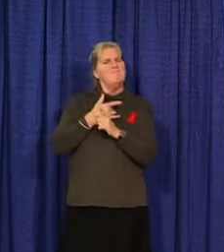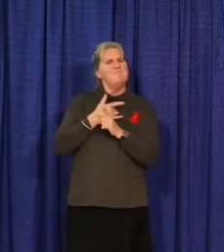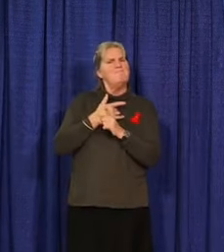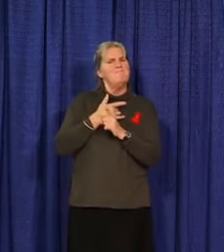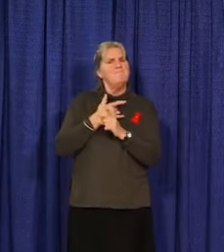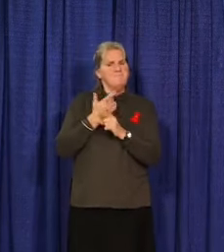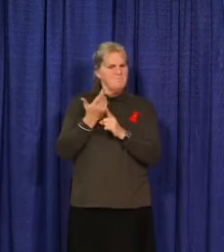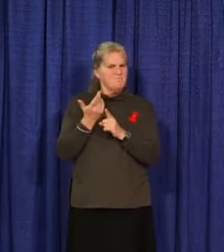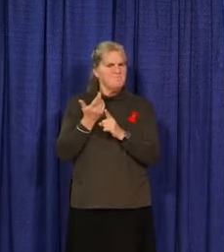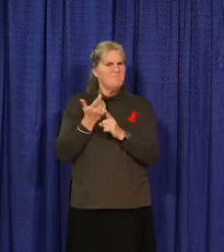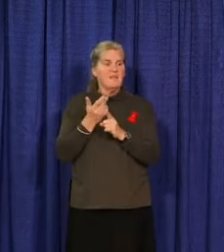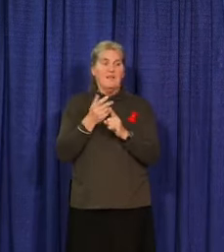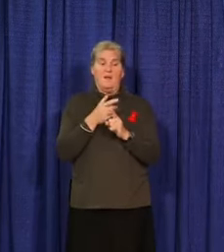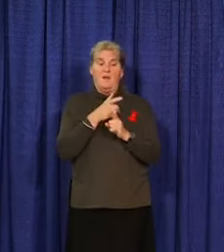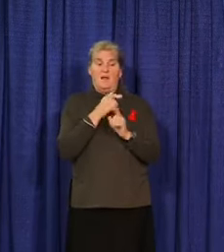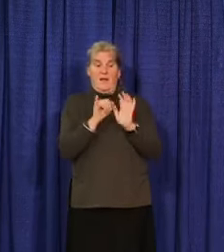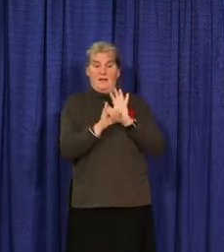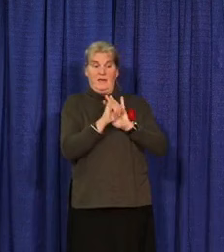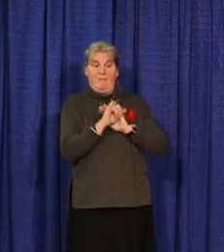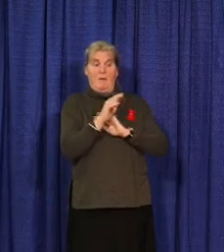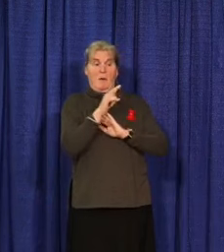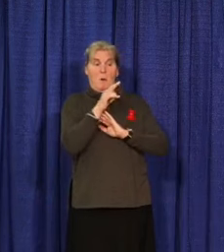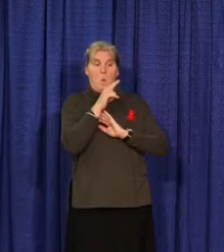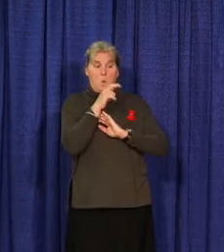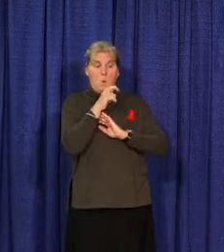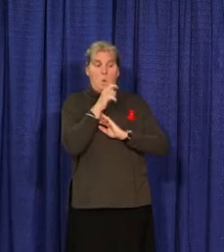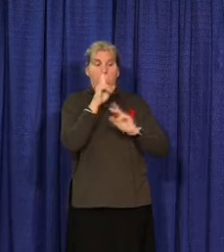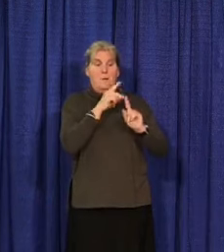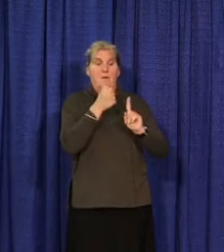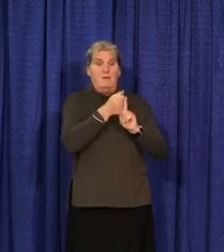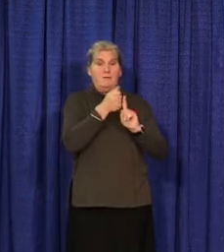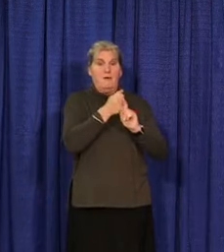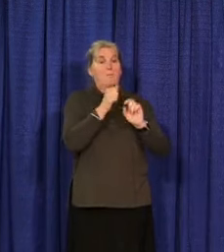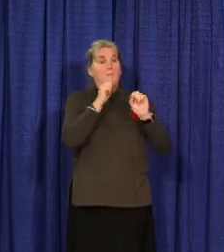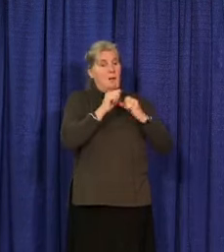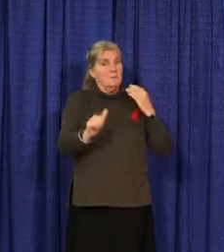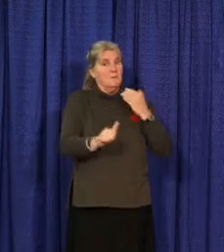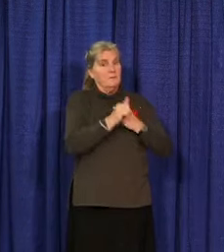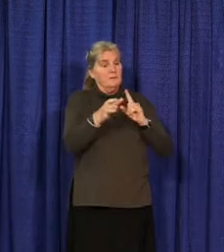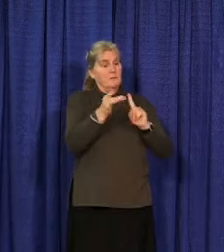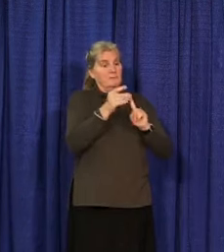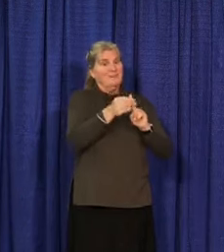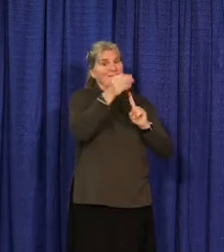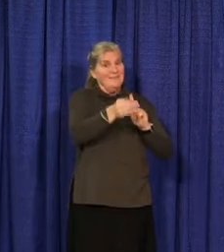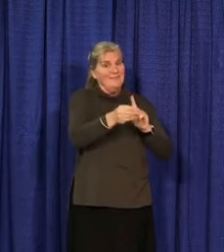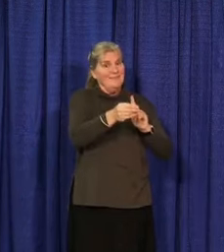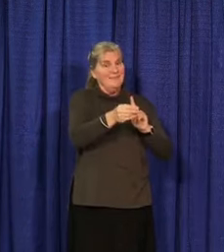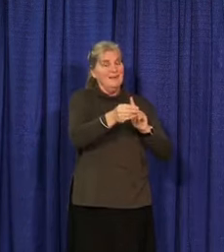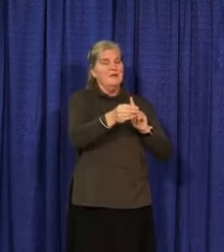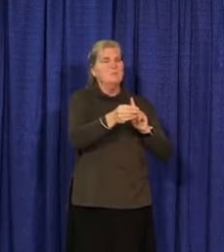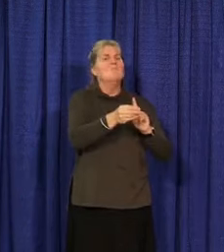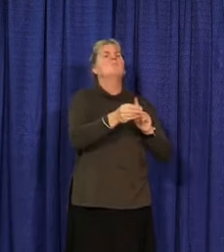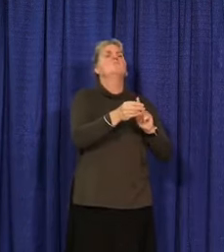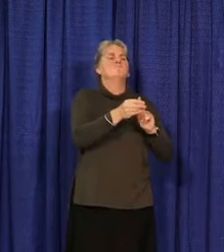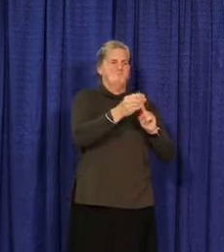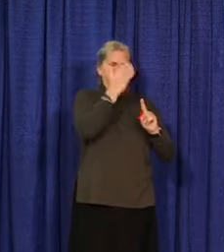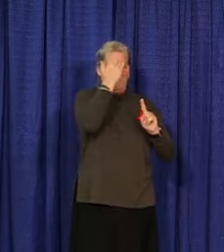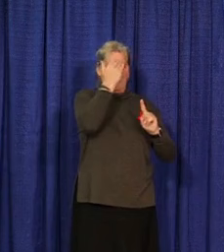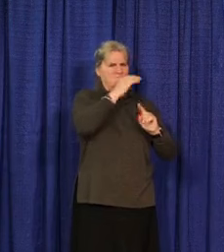confident that we have been able to effectively find the people who may have been at risk, we will not issue a notice of exposure.